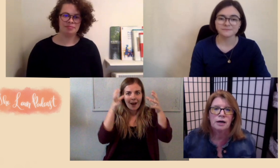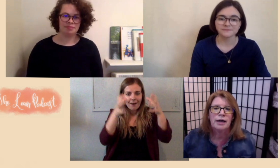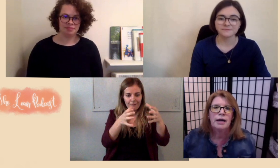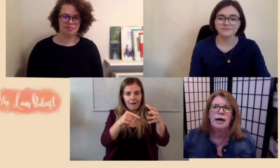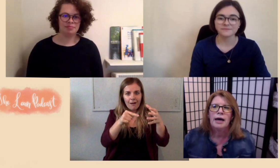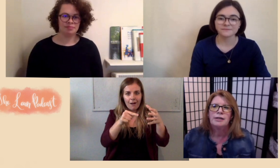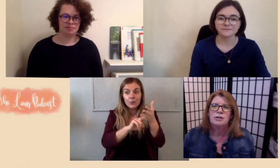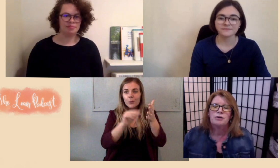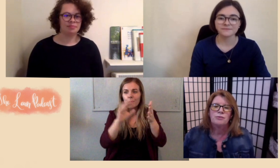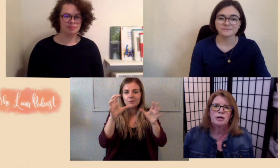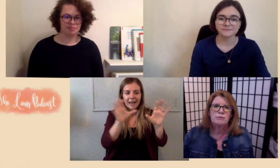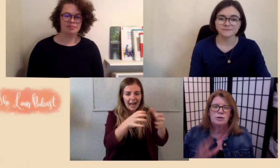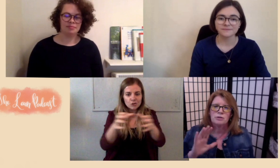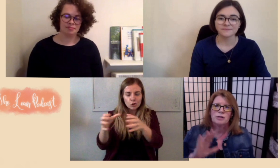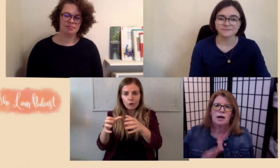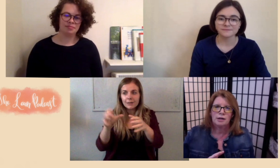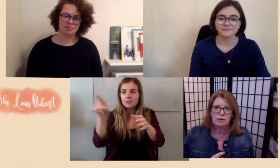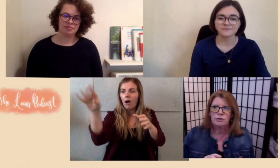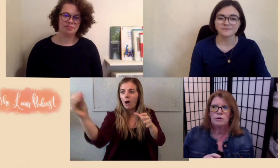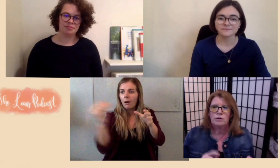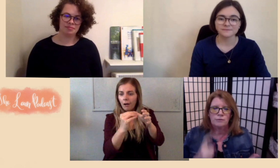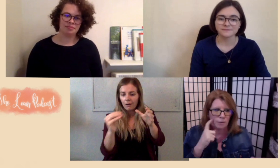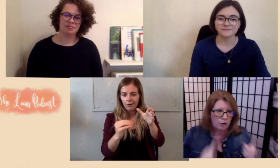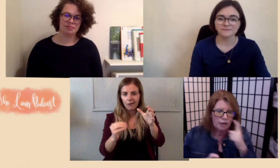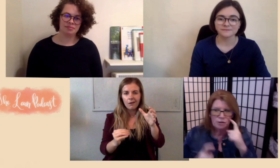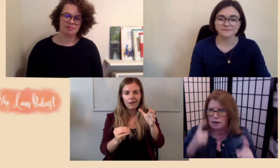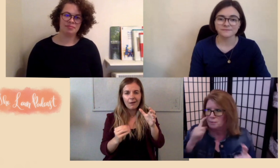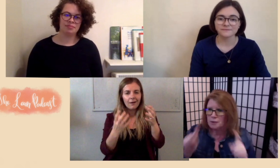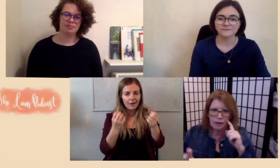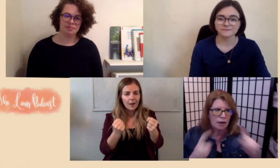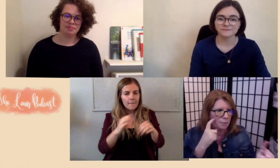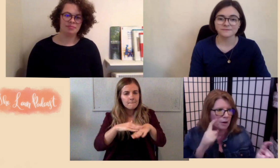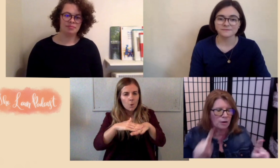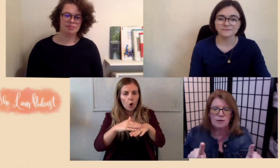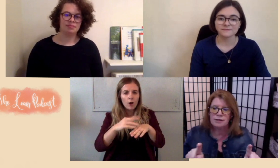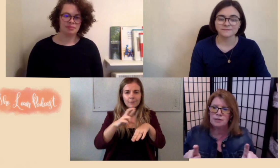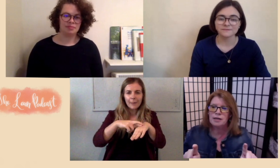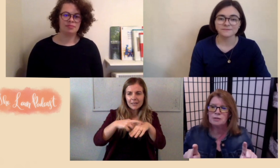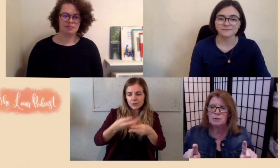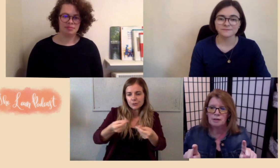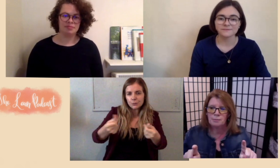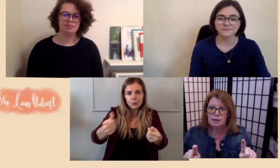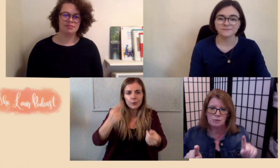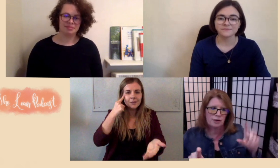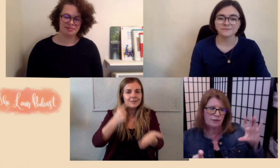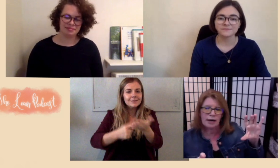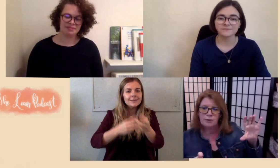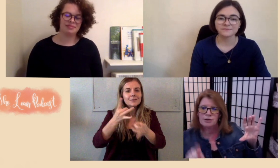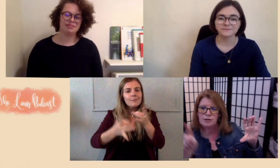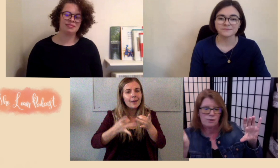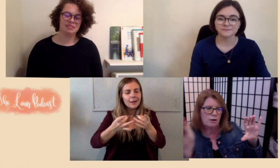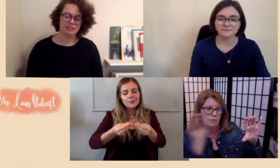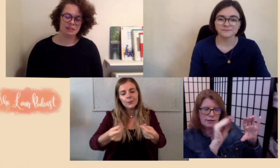to move through your decision making in easier ways. Cognitive rehearsal does the same thing.